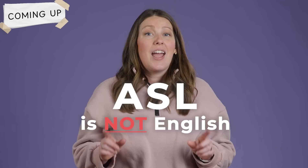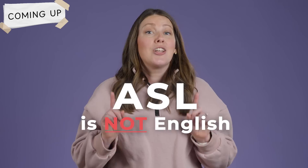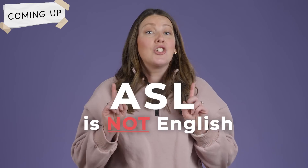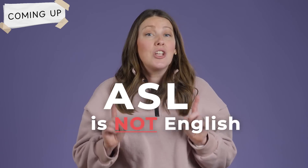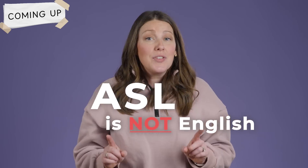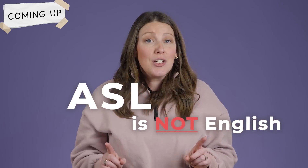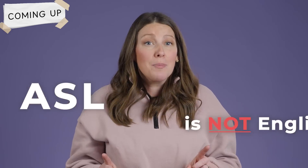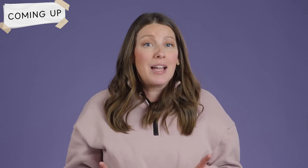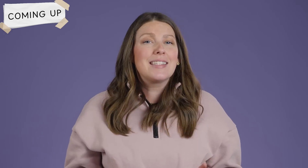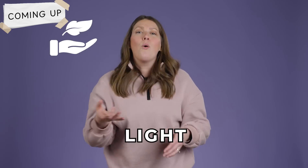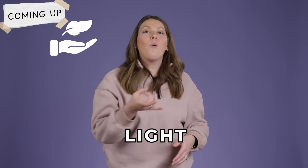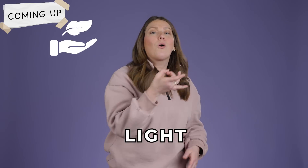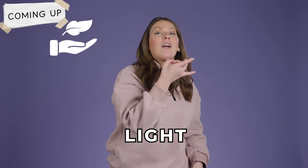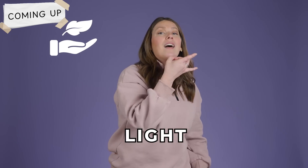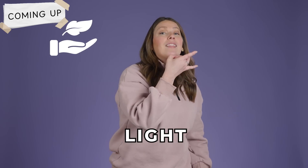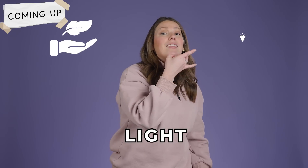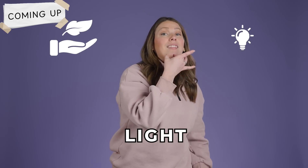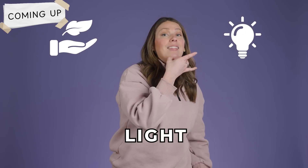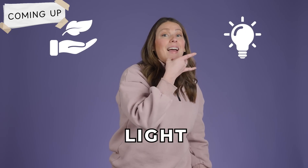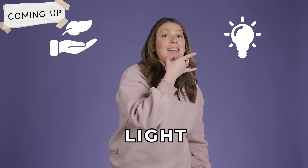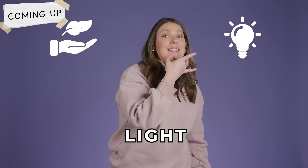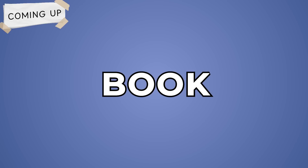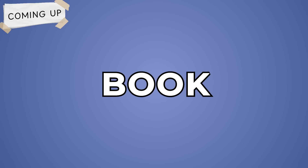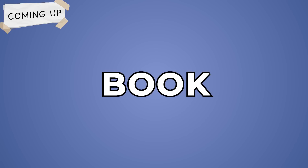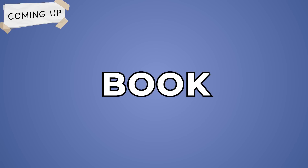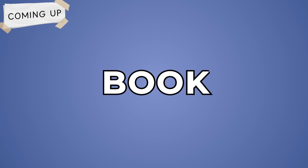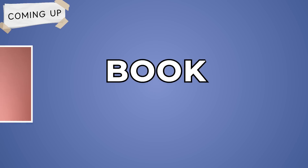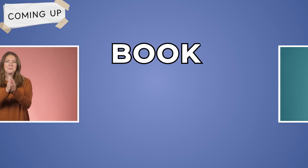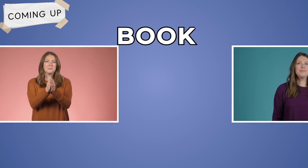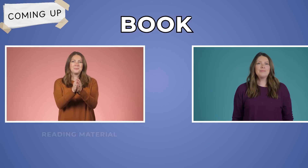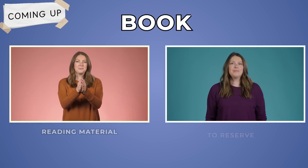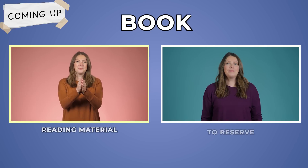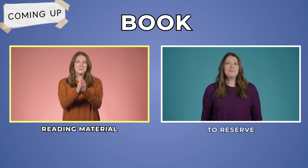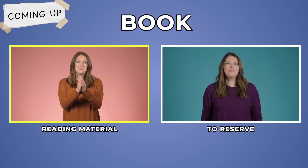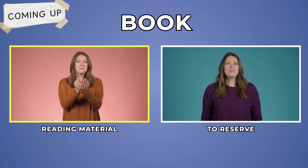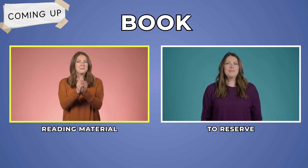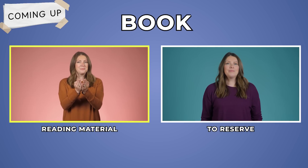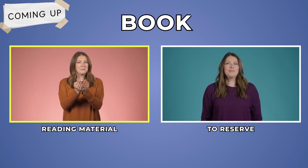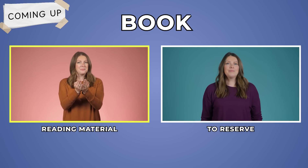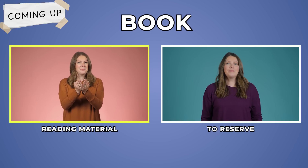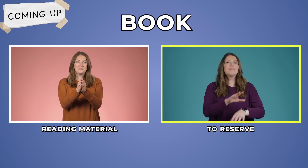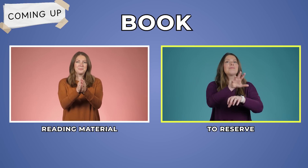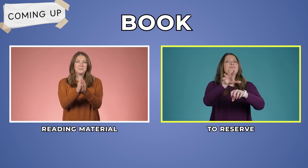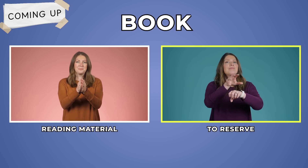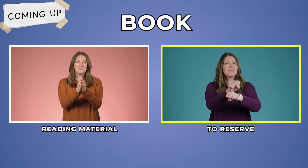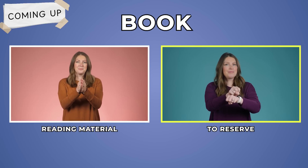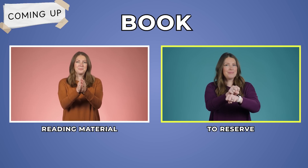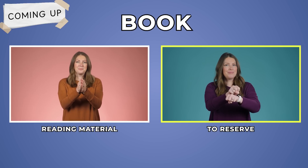In this video, I'll explain why. Plus, show you common English homonyms and how they're signed in ASL.